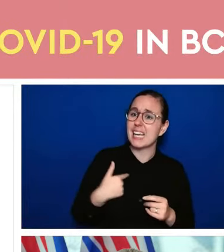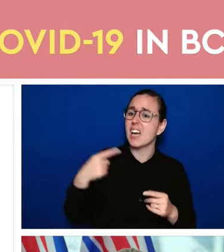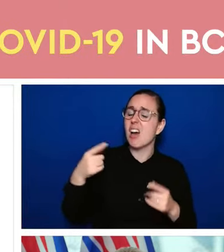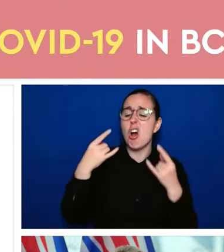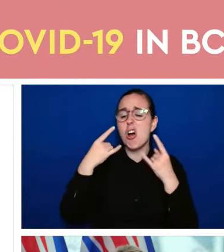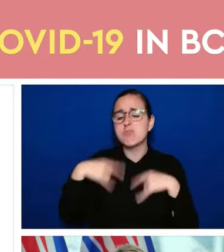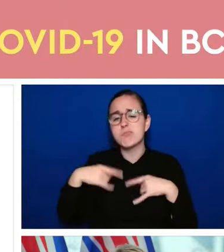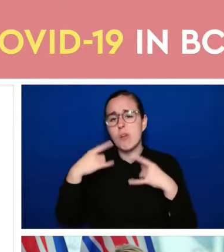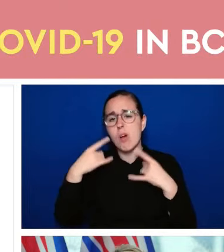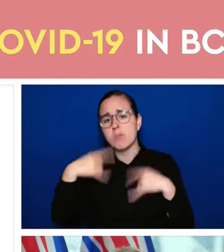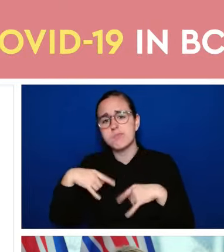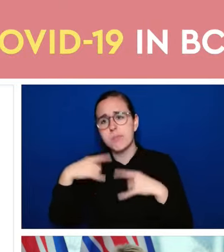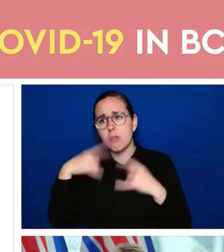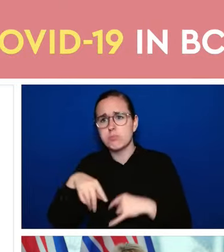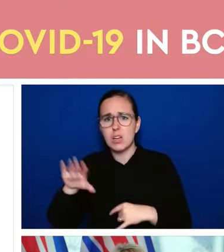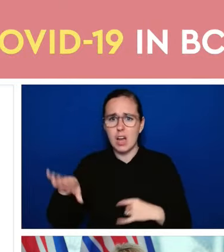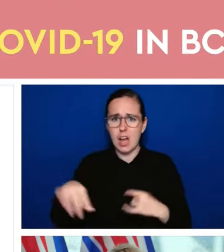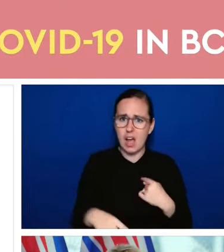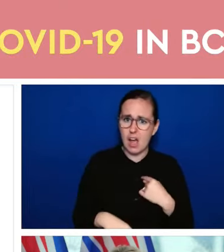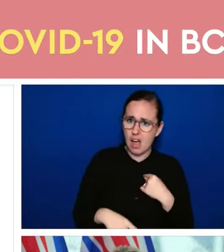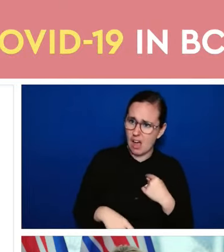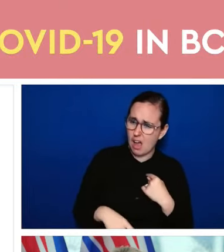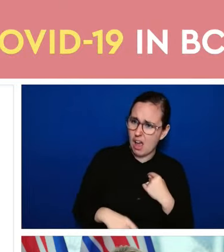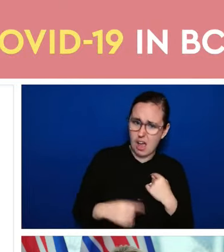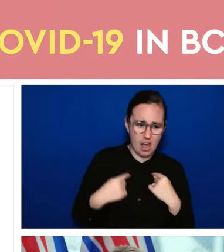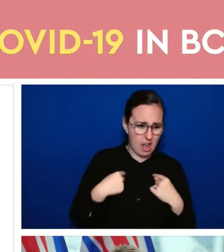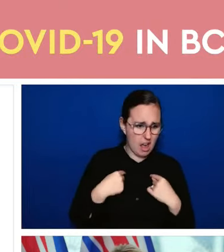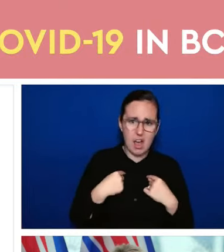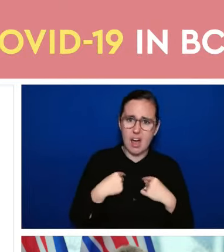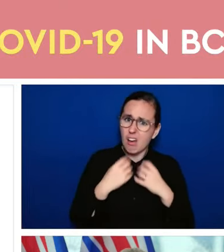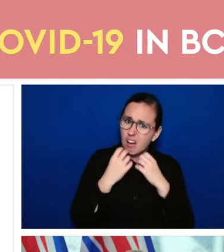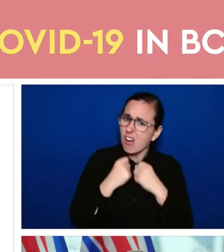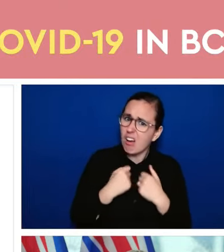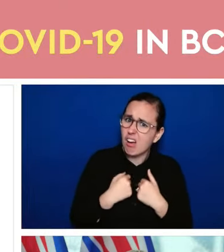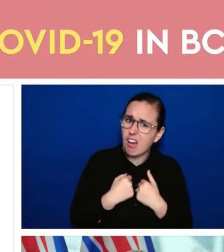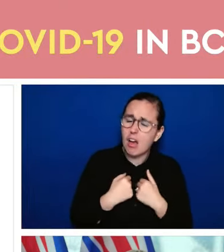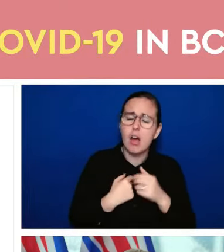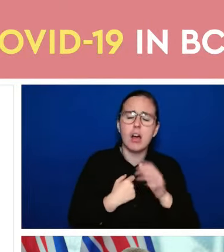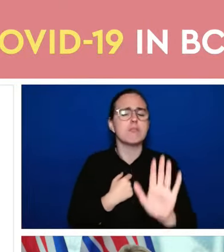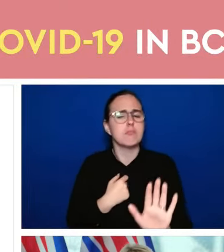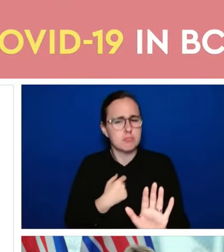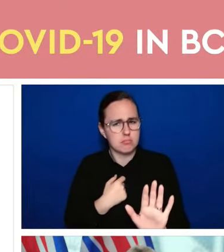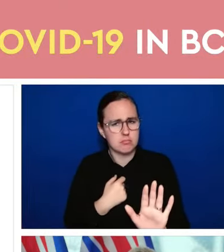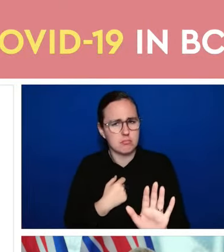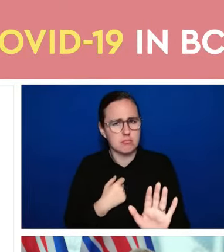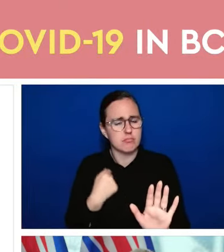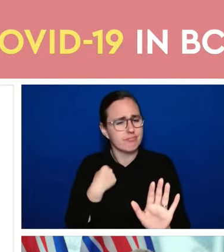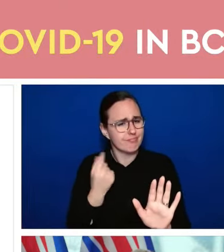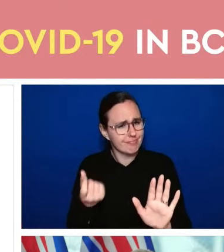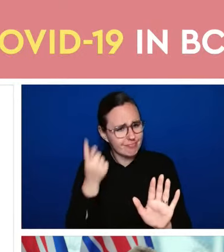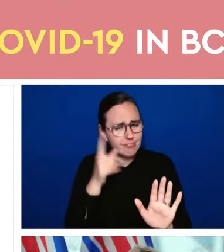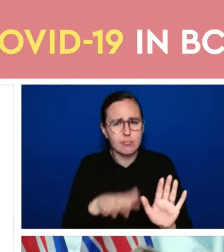this phase of the pandemic. I want to say I on concerns and